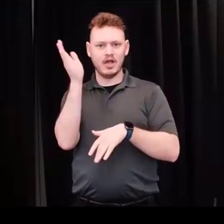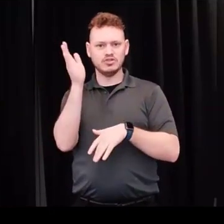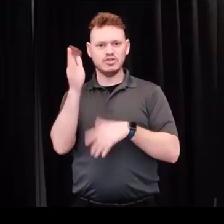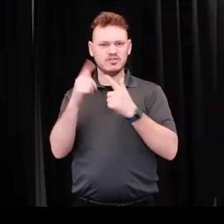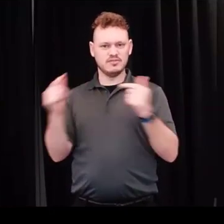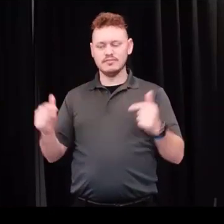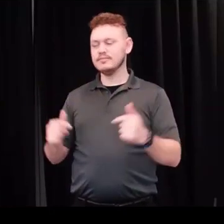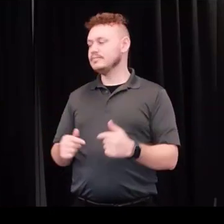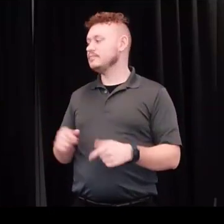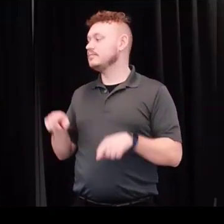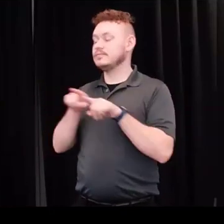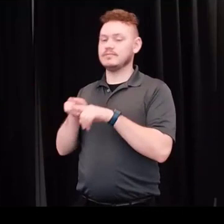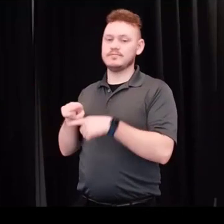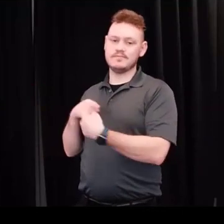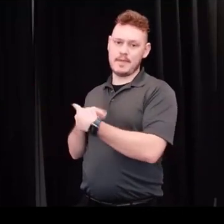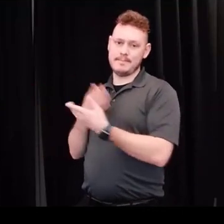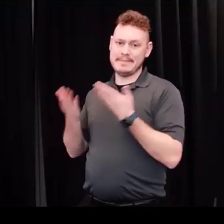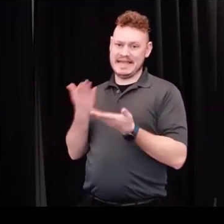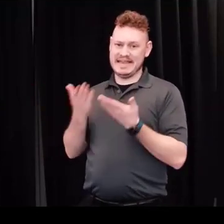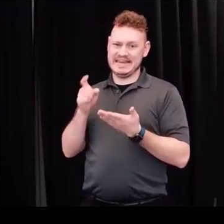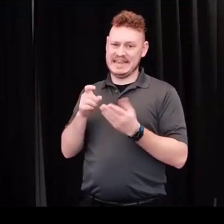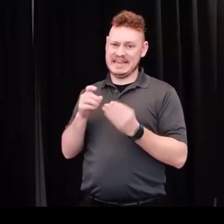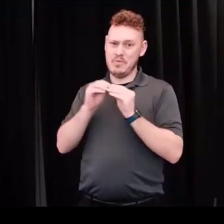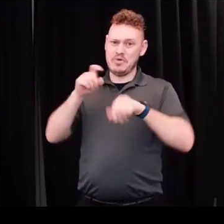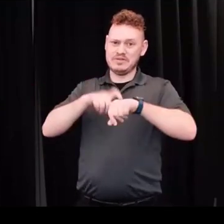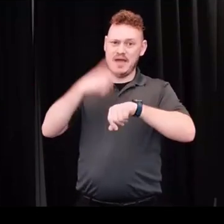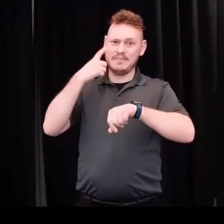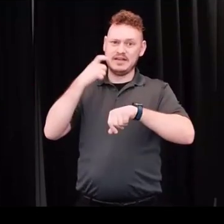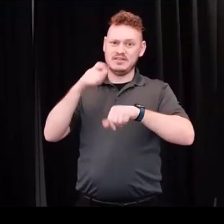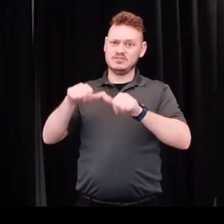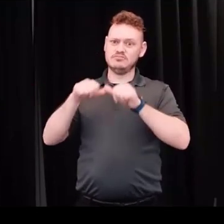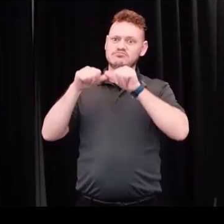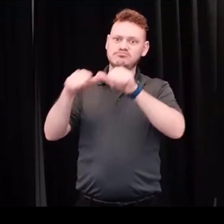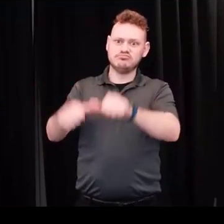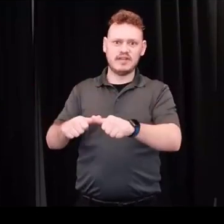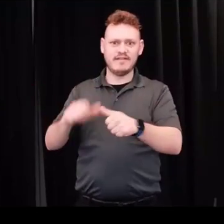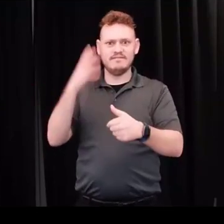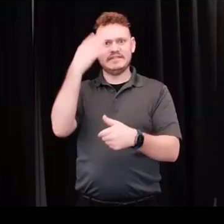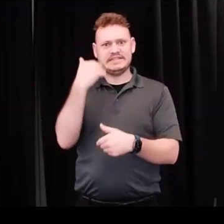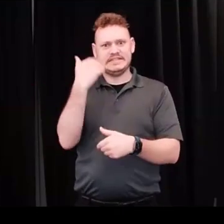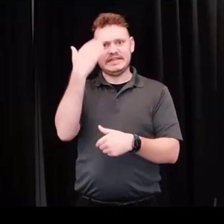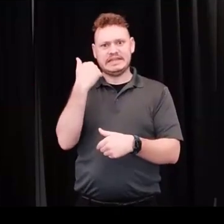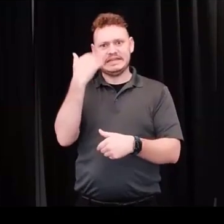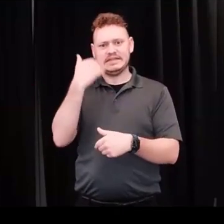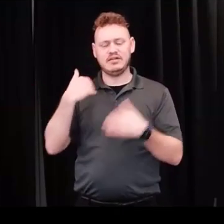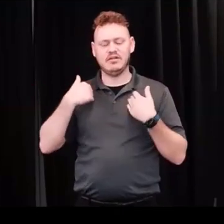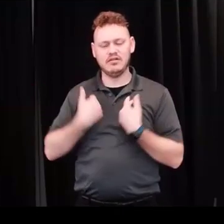And she may need additional time due to the chronic fatigue. You know, be taking breaks,